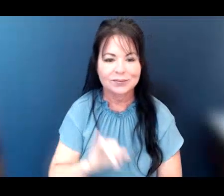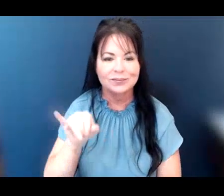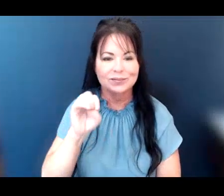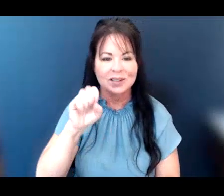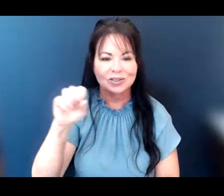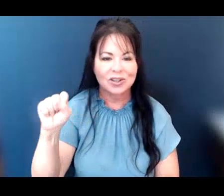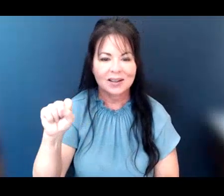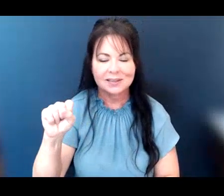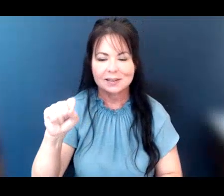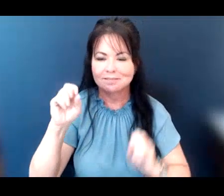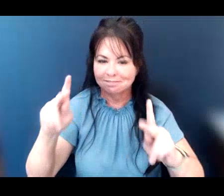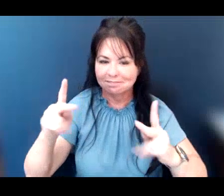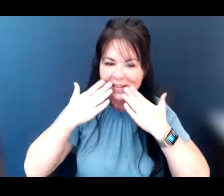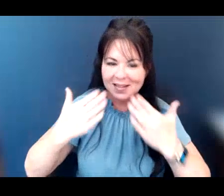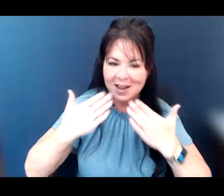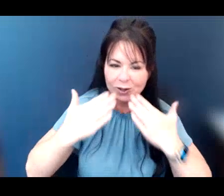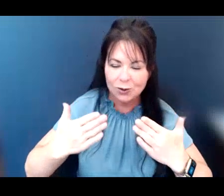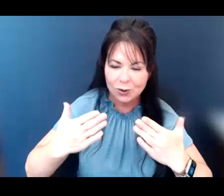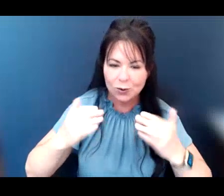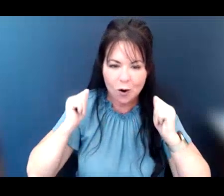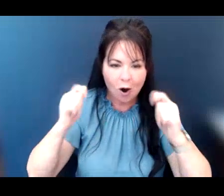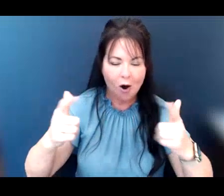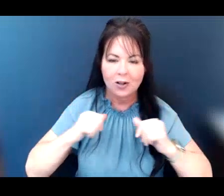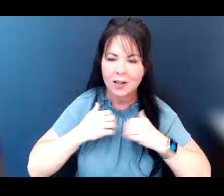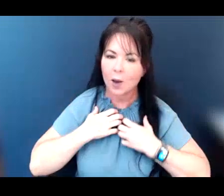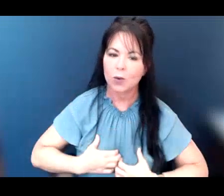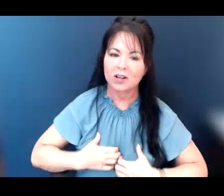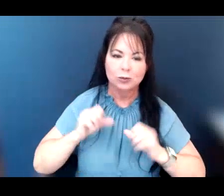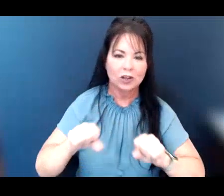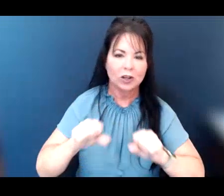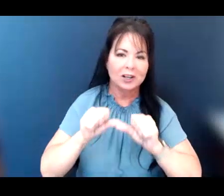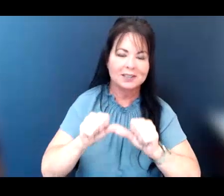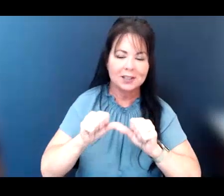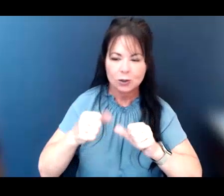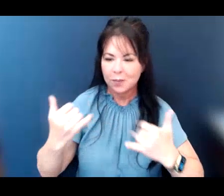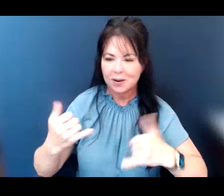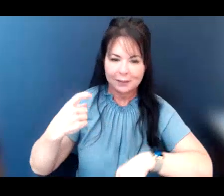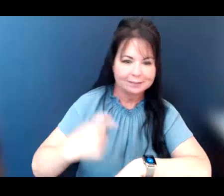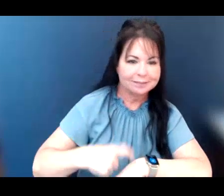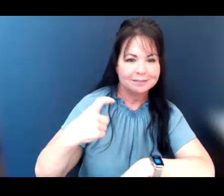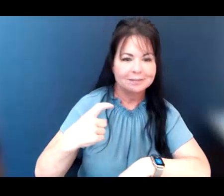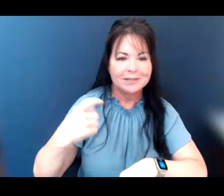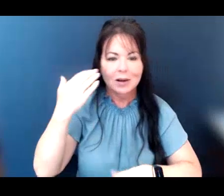I see we're at time. I wish we could continue on. I know there's some unanswered questions in the chat still.